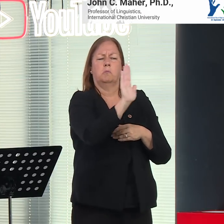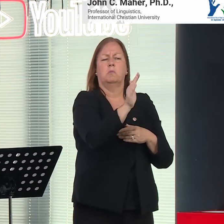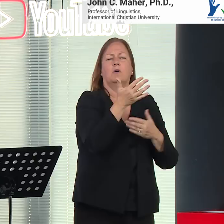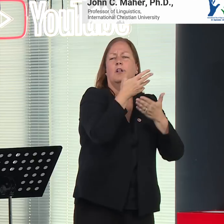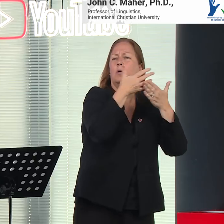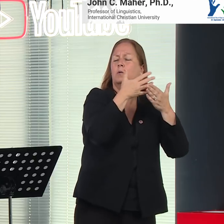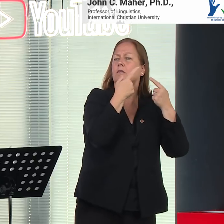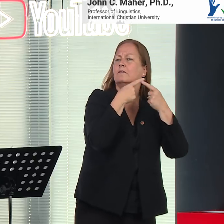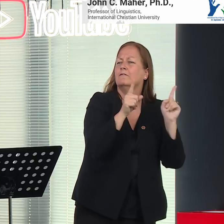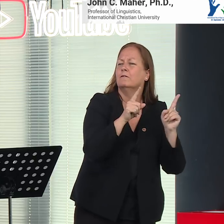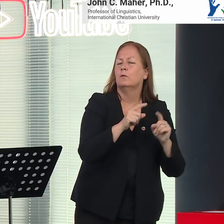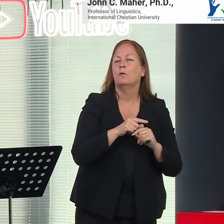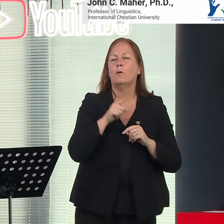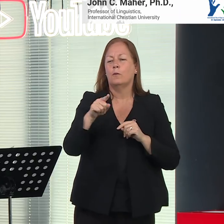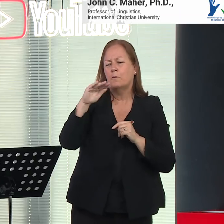variation, such as regional dialects, a